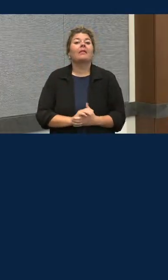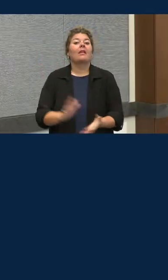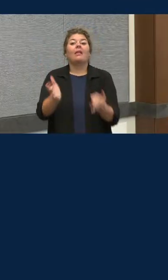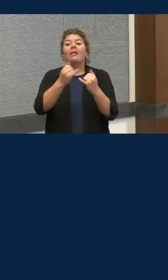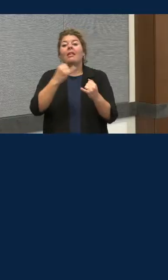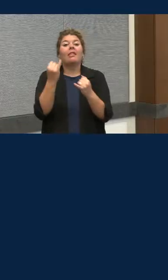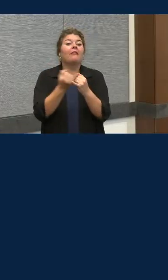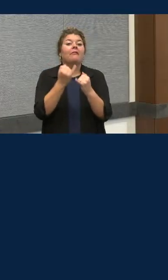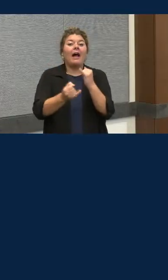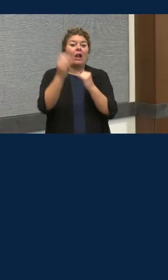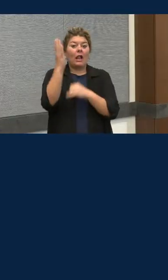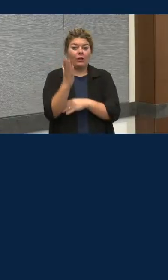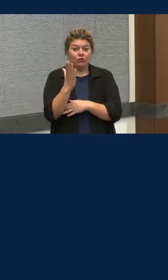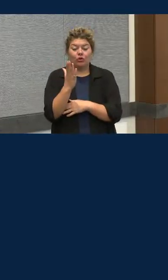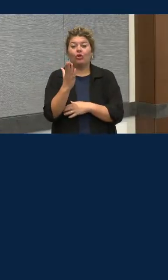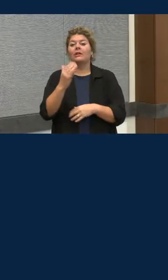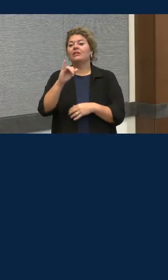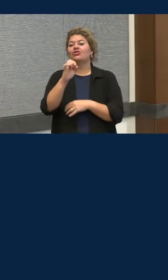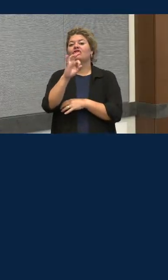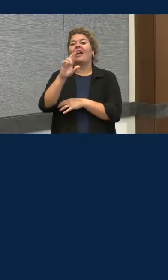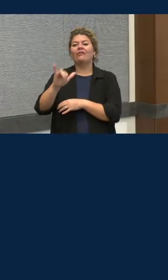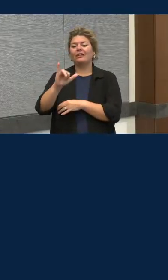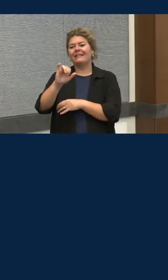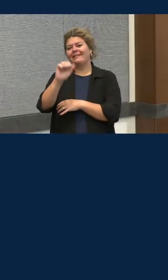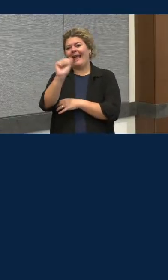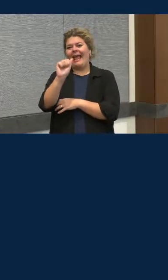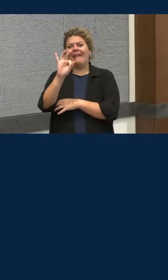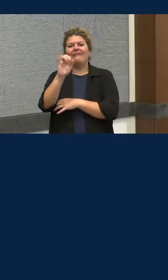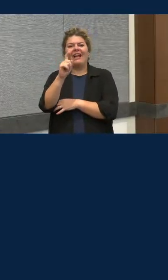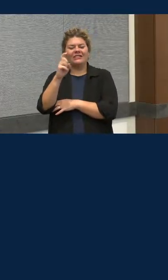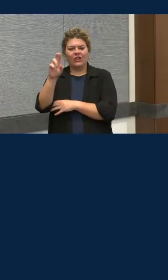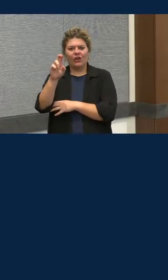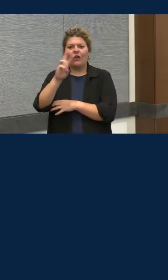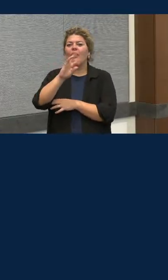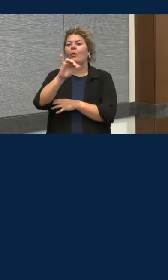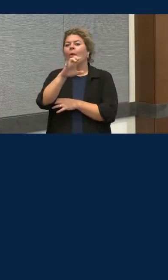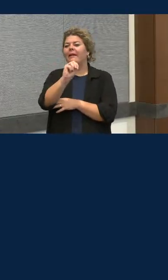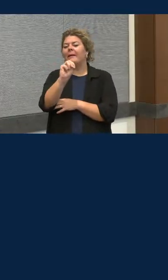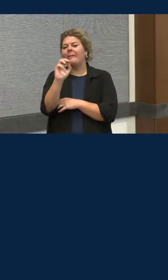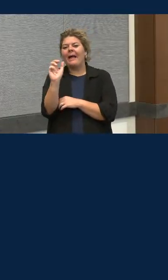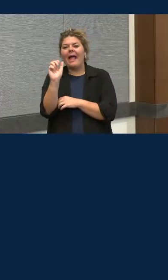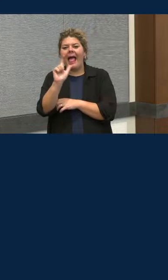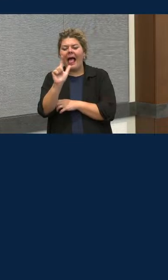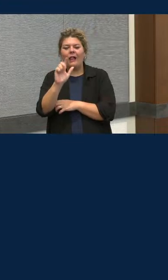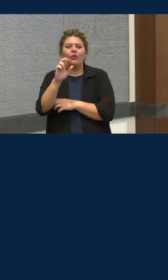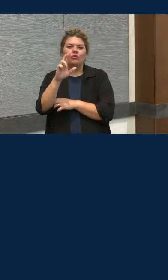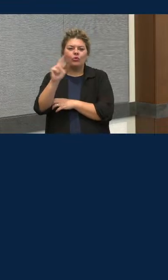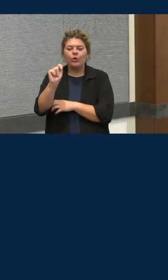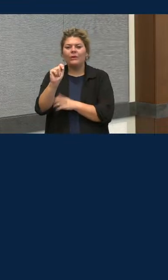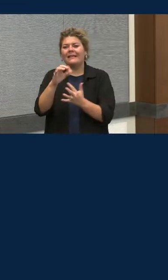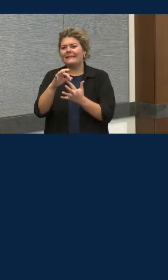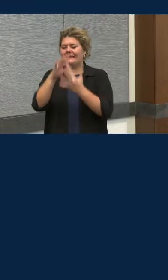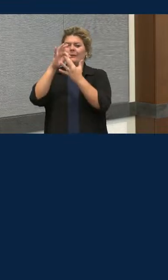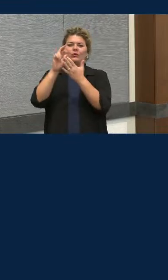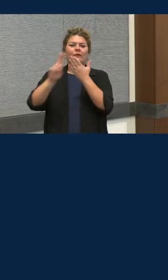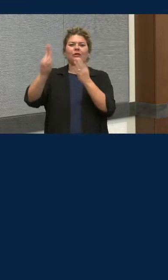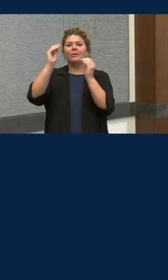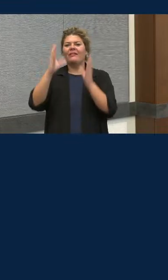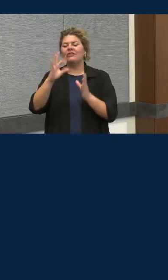Our final lecturer this evening is Jeffrey A. Fessler, the William L. Root Distinguished University Professor of